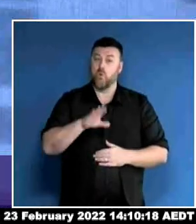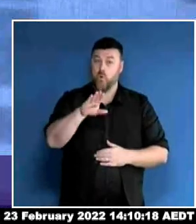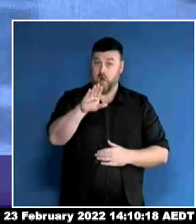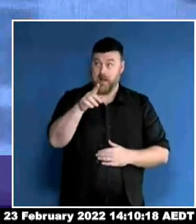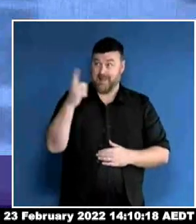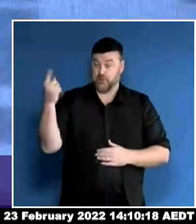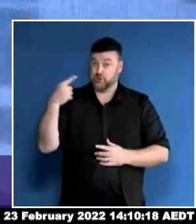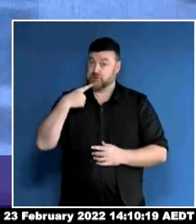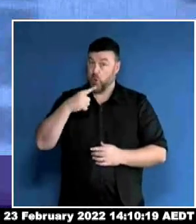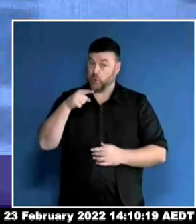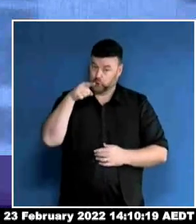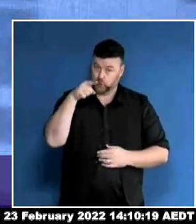their benchmark hours.